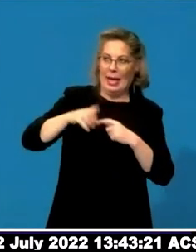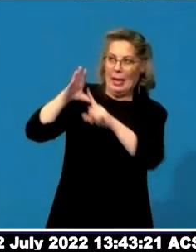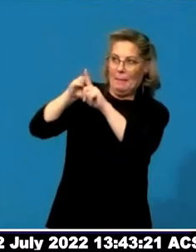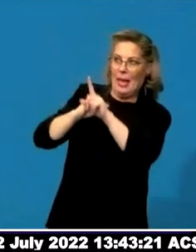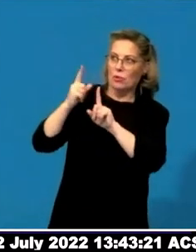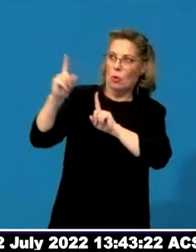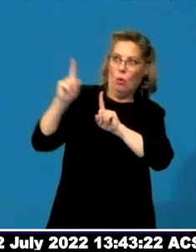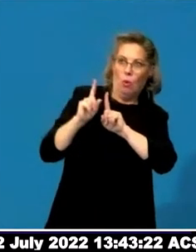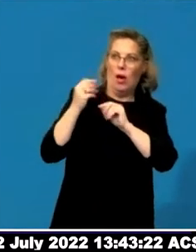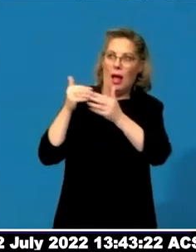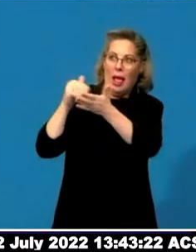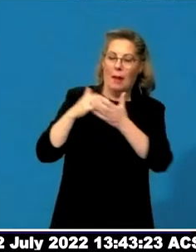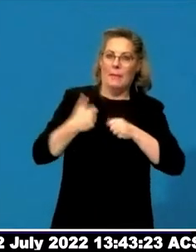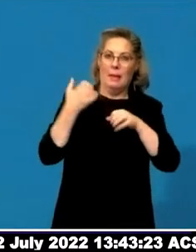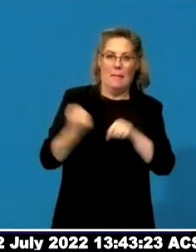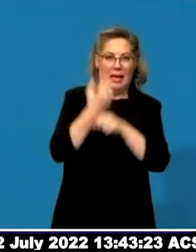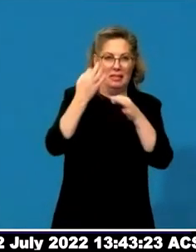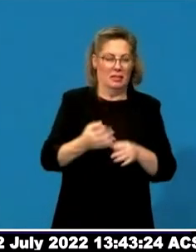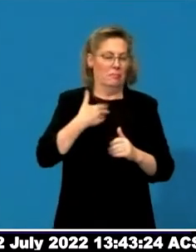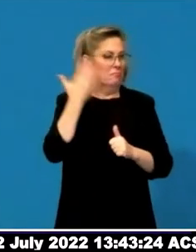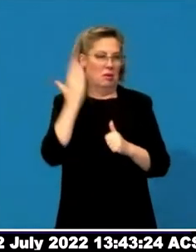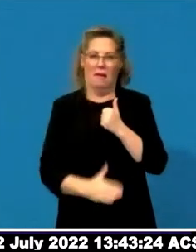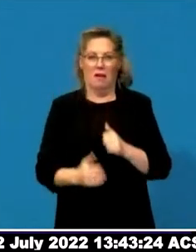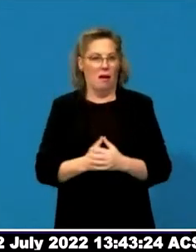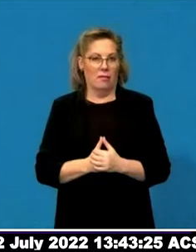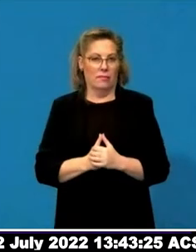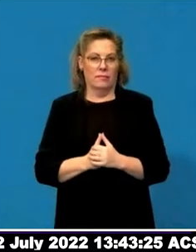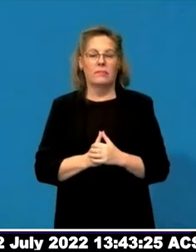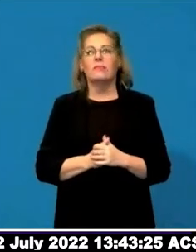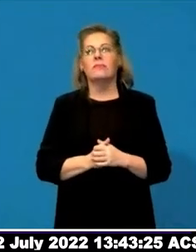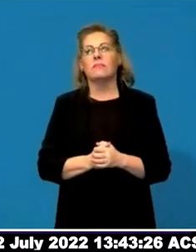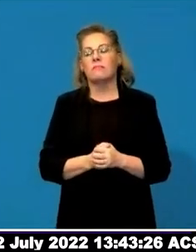Now, just finally, on plans, if I may, are you finding that cultural activities